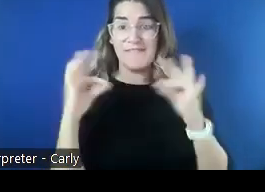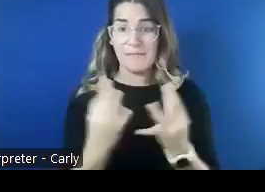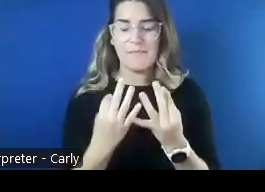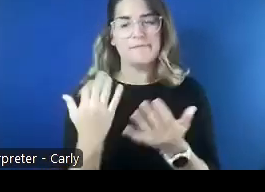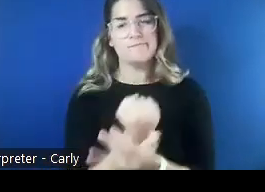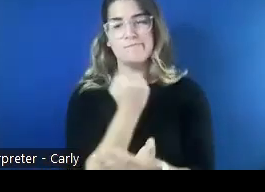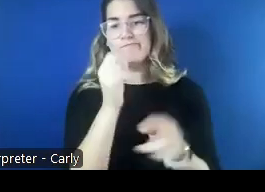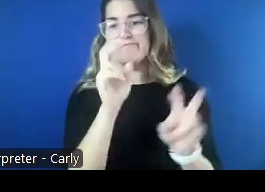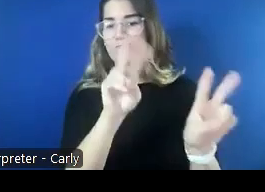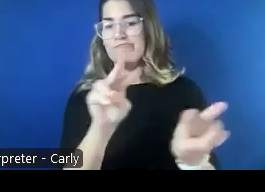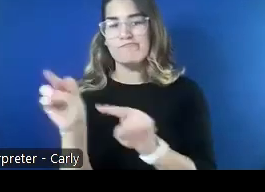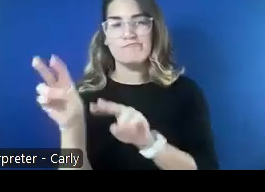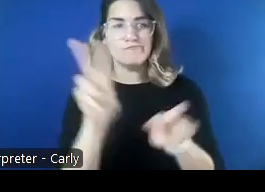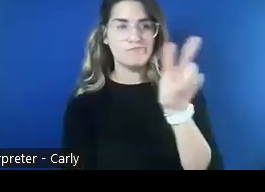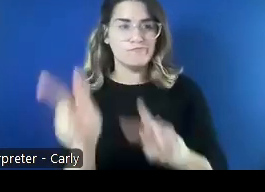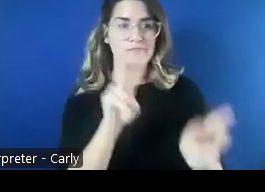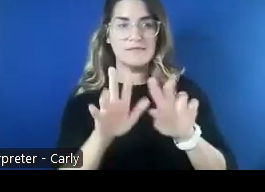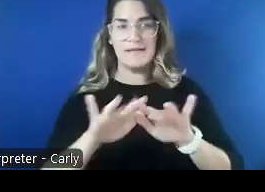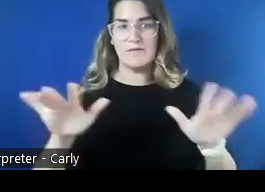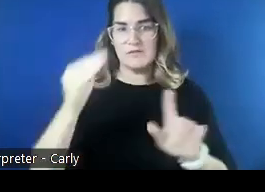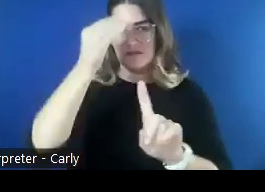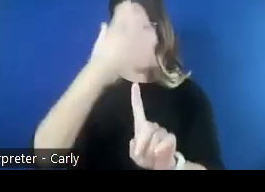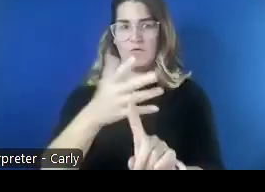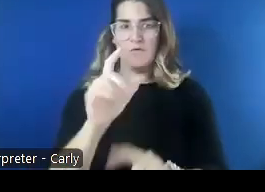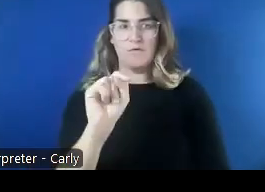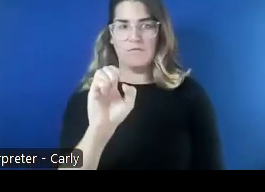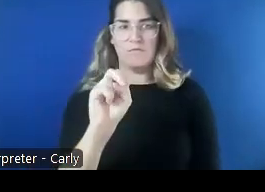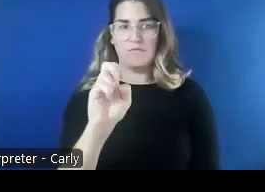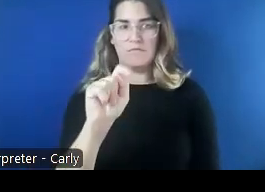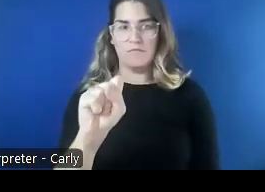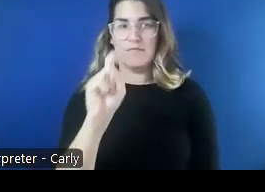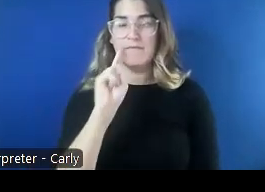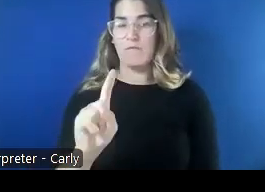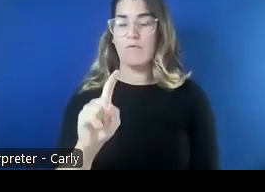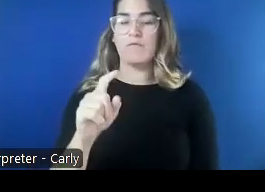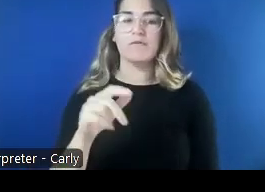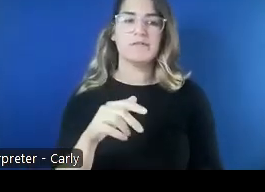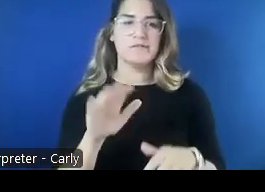form tenants for work with infants Children and Families I'm going to just highlight um